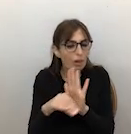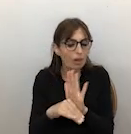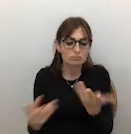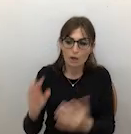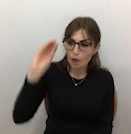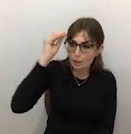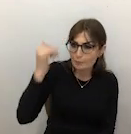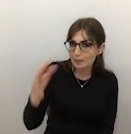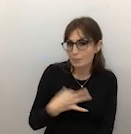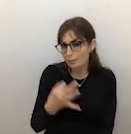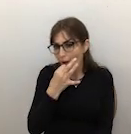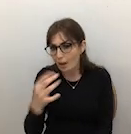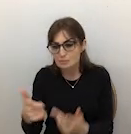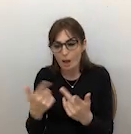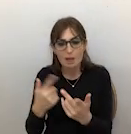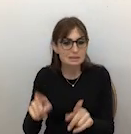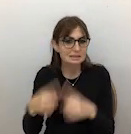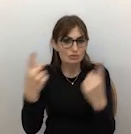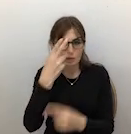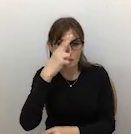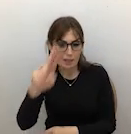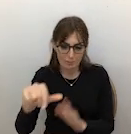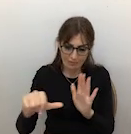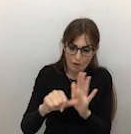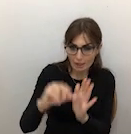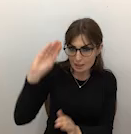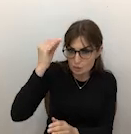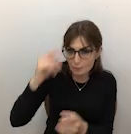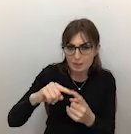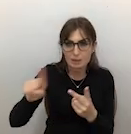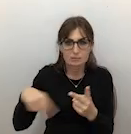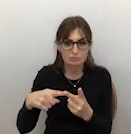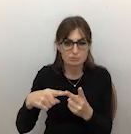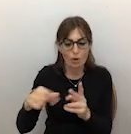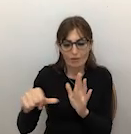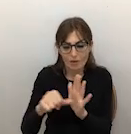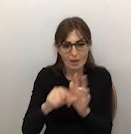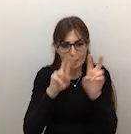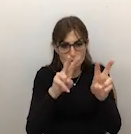The committee may be called by other names, including a finance committee or a finance audit